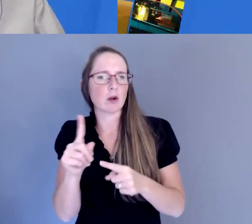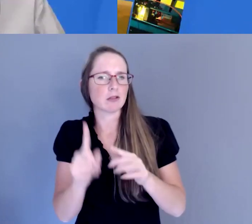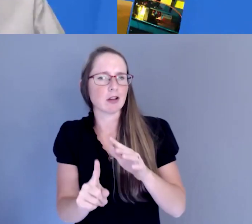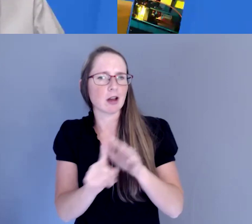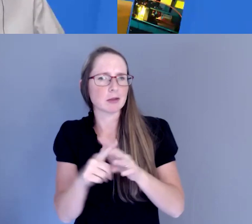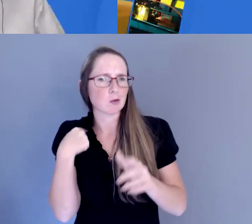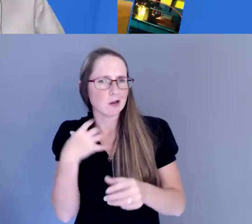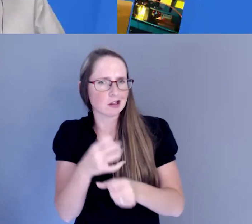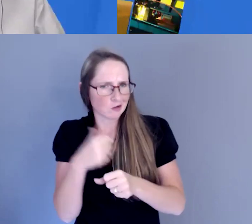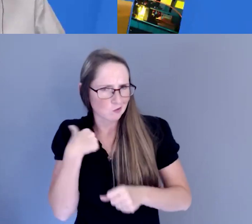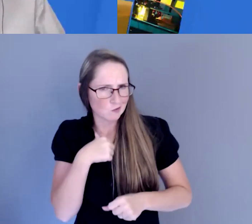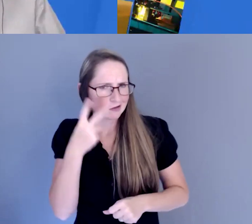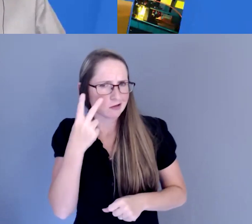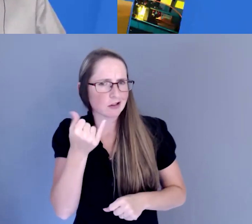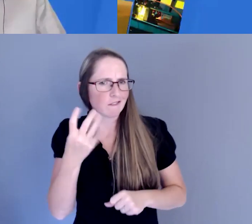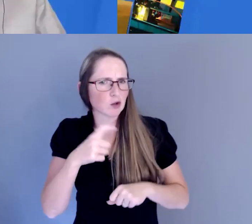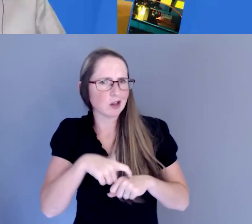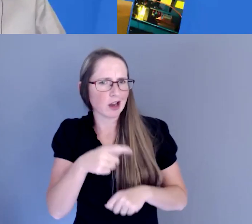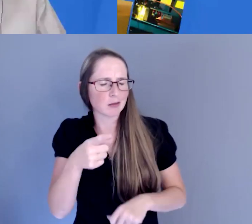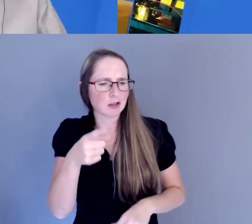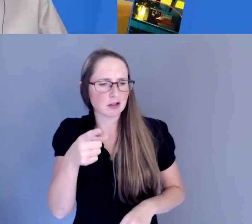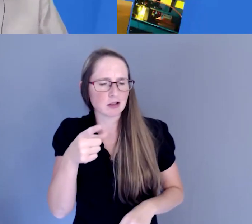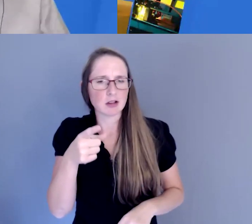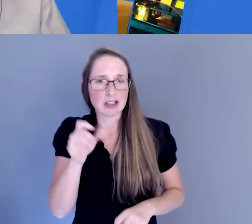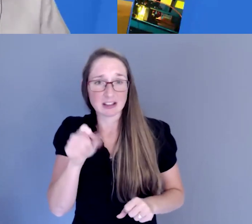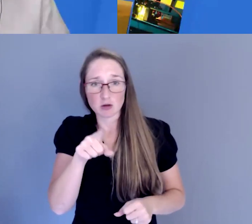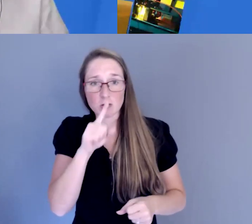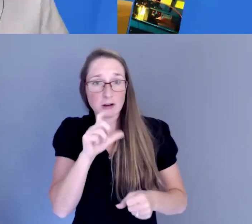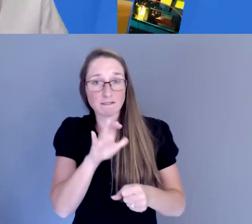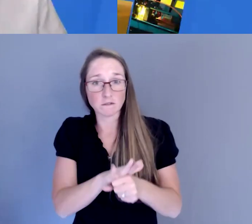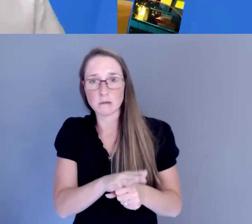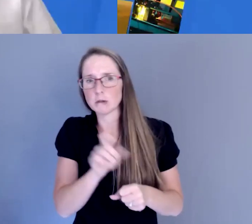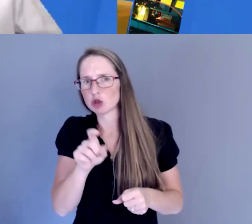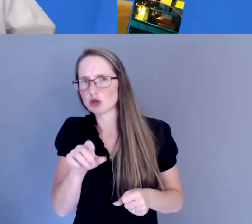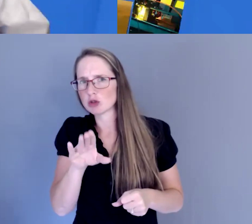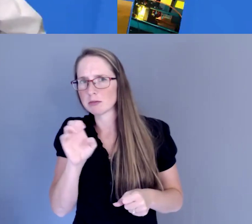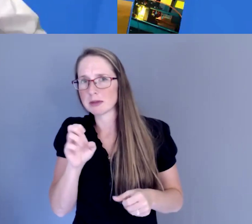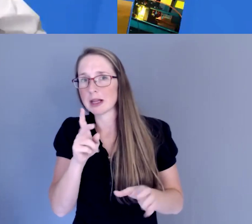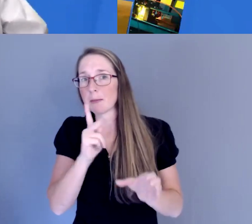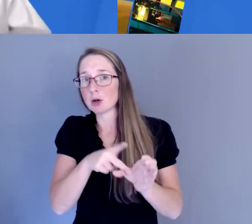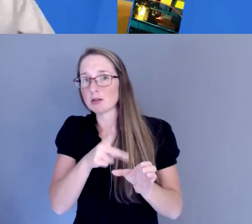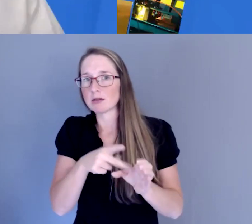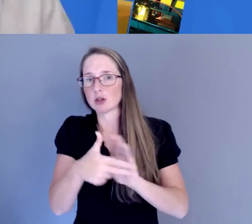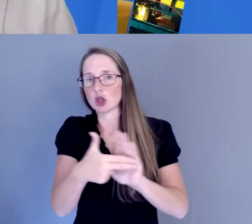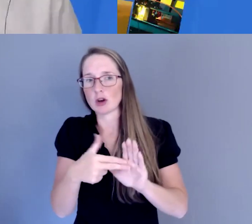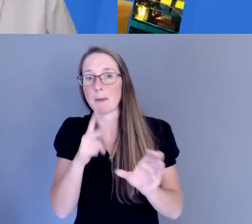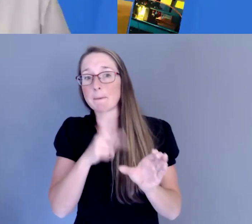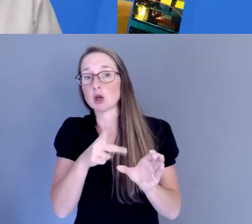I think we saw it a couple of times is, can you confirm that this should be coded as participant support?